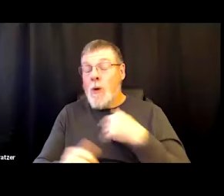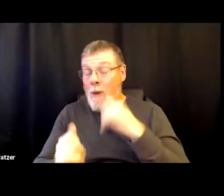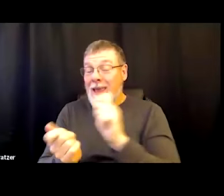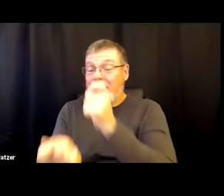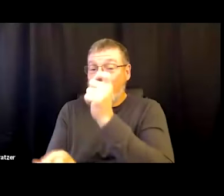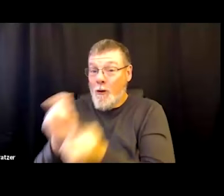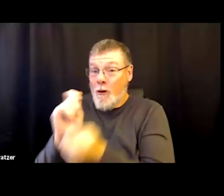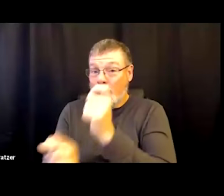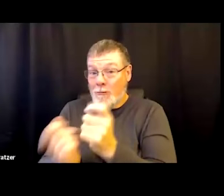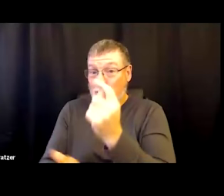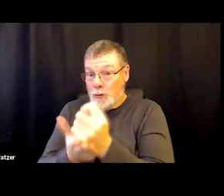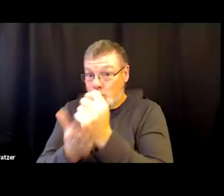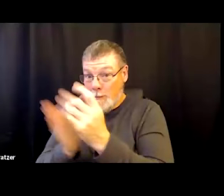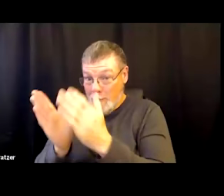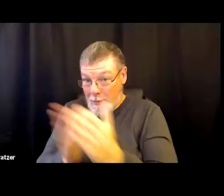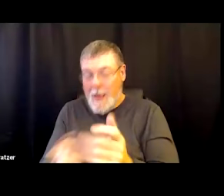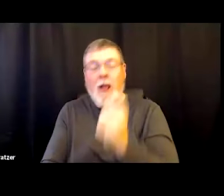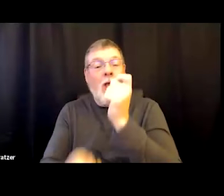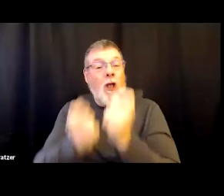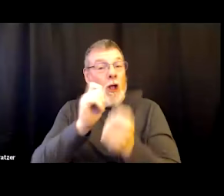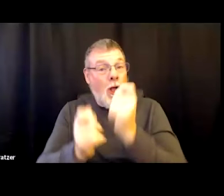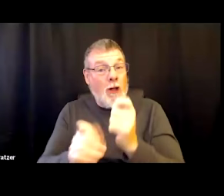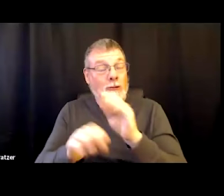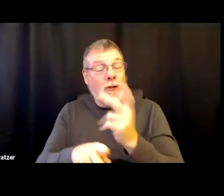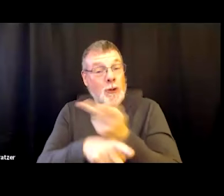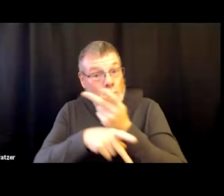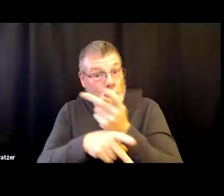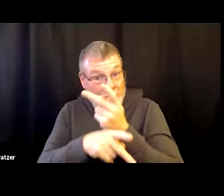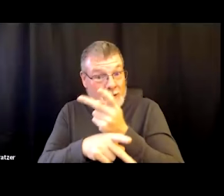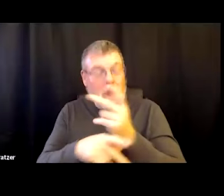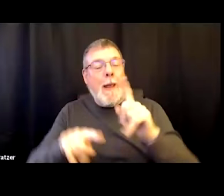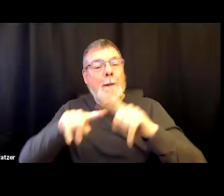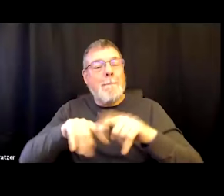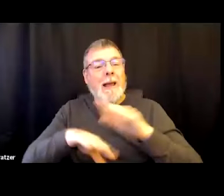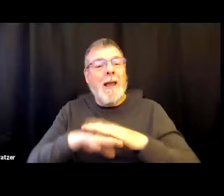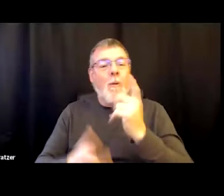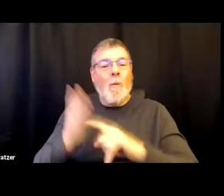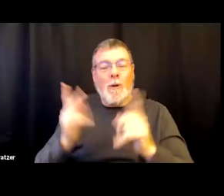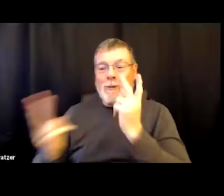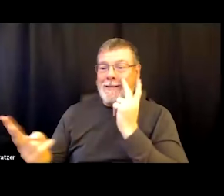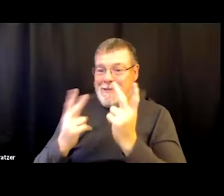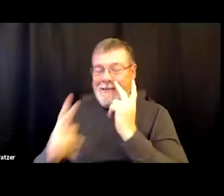we can alter the supervision plans based on the difference in that we're seeing in risk level